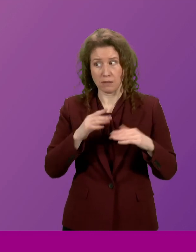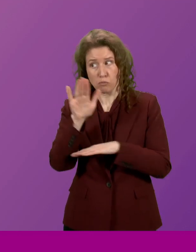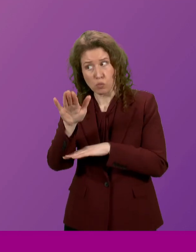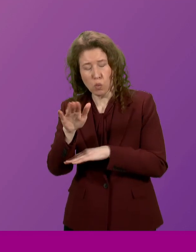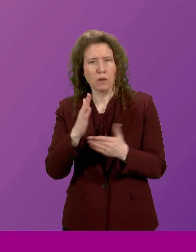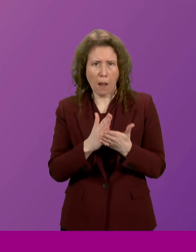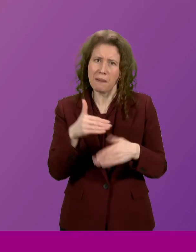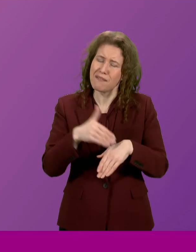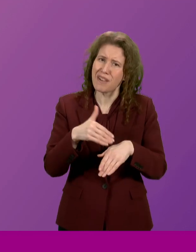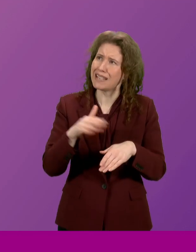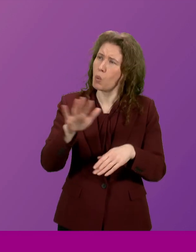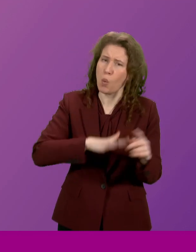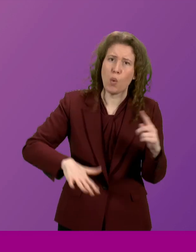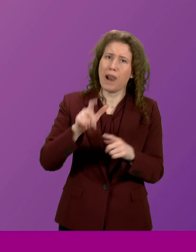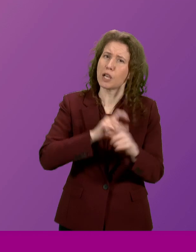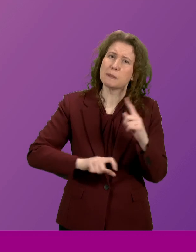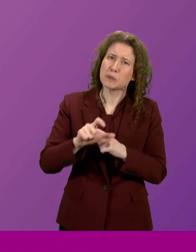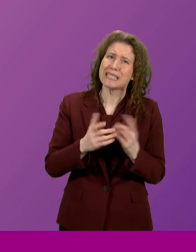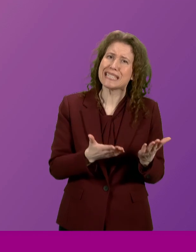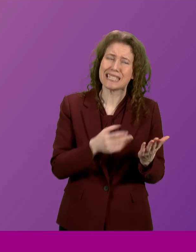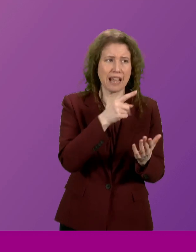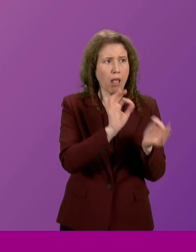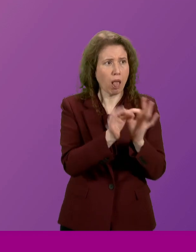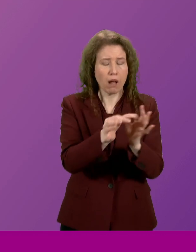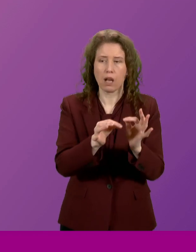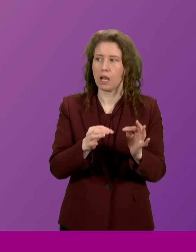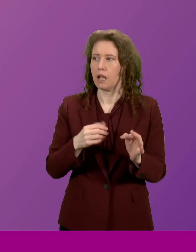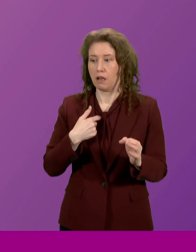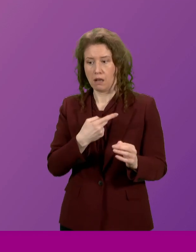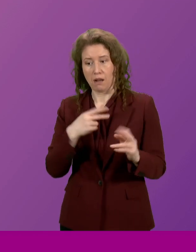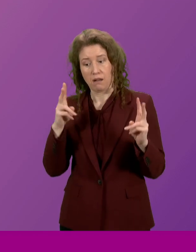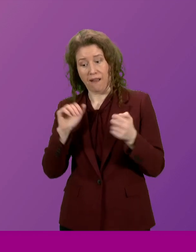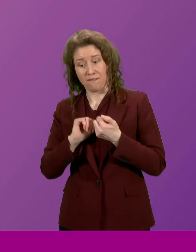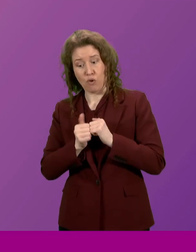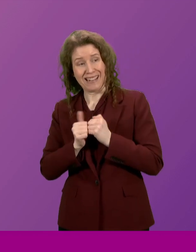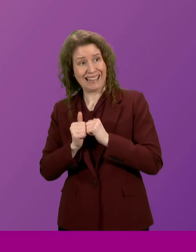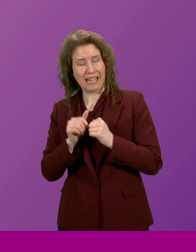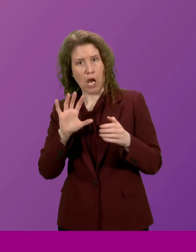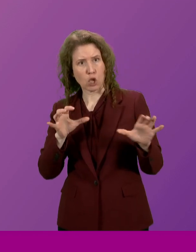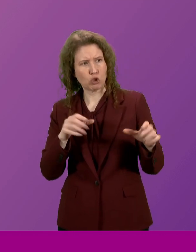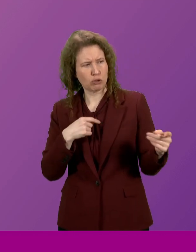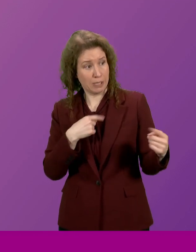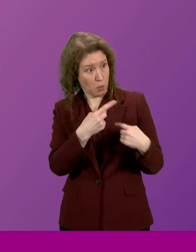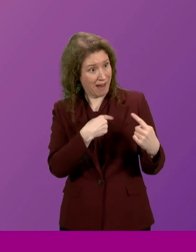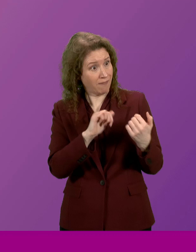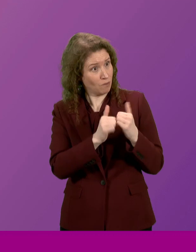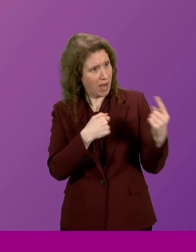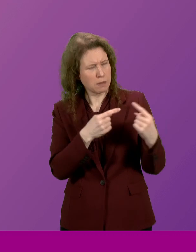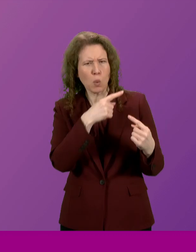consequences for all our communities. Friendly countries do not tell lies about one another.